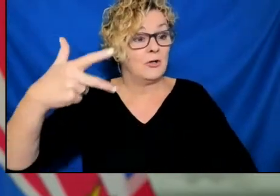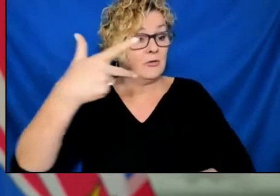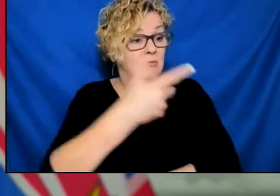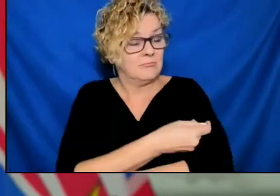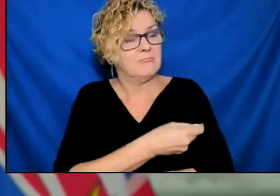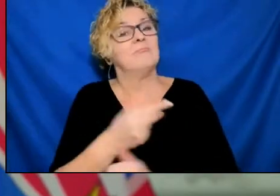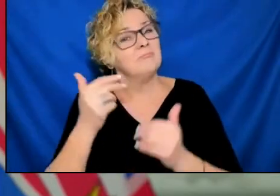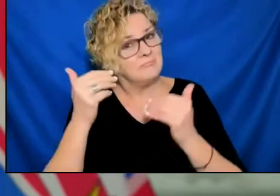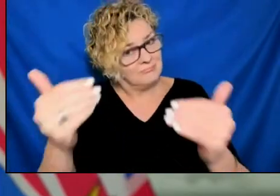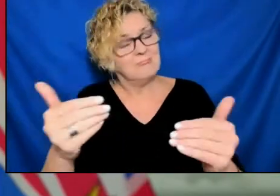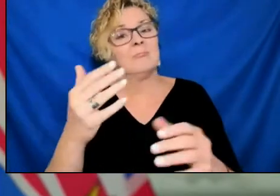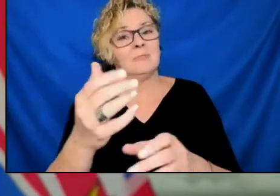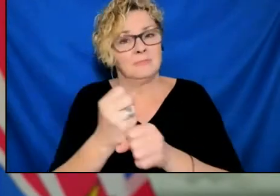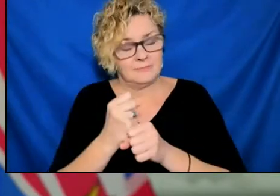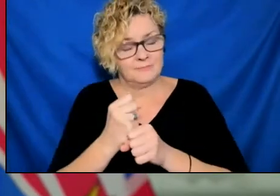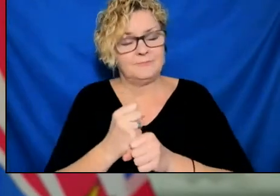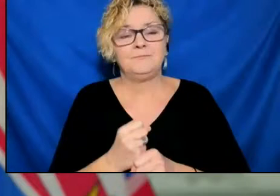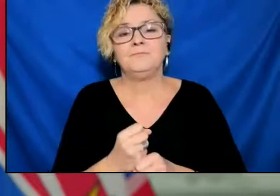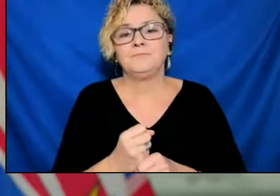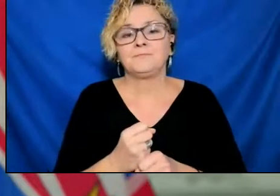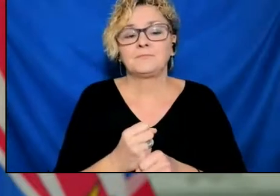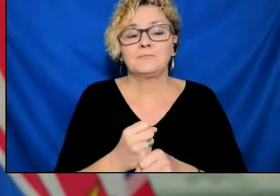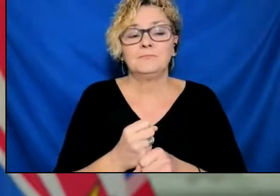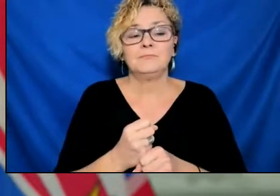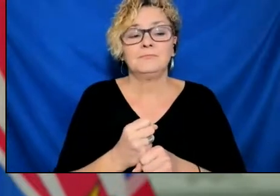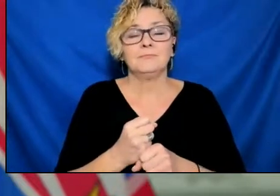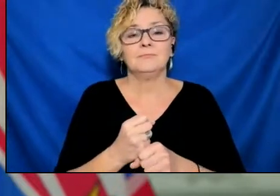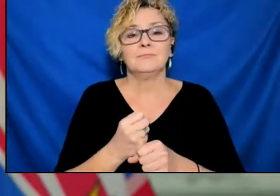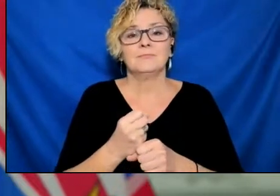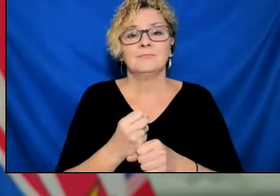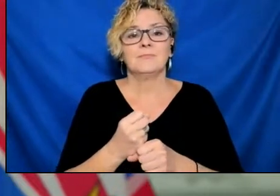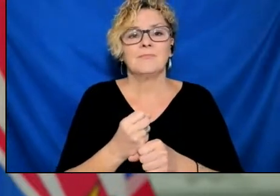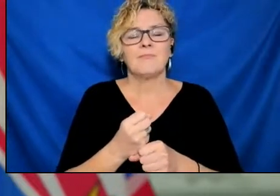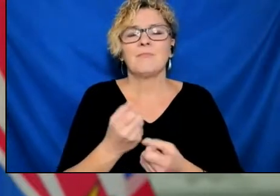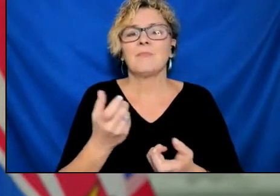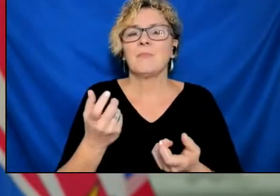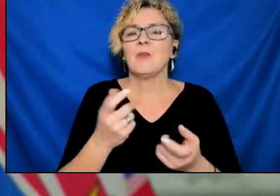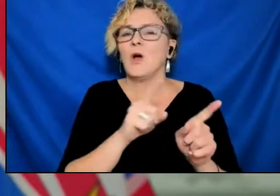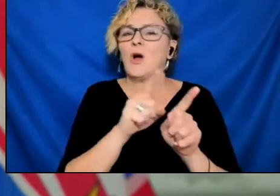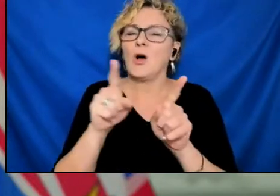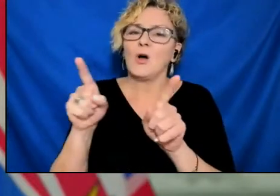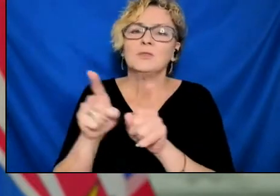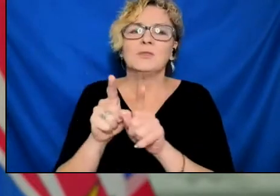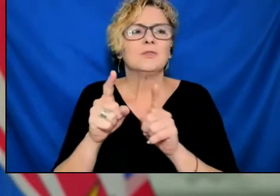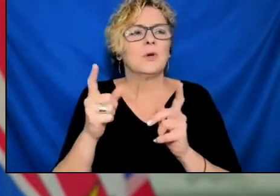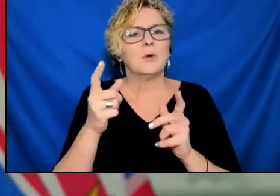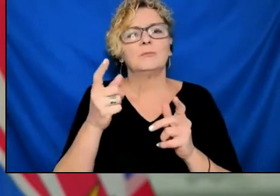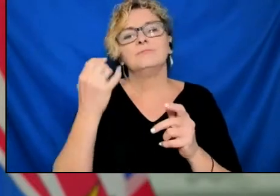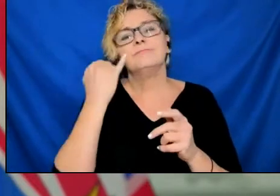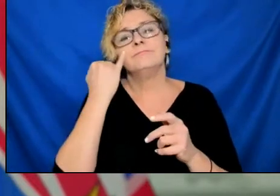That is an important part of all of the different layers that we have. Keeping those barriers that we